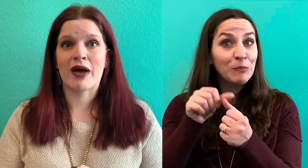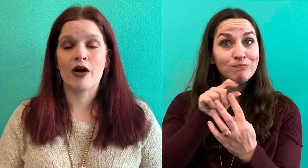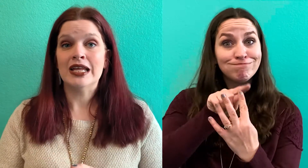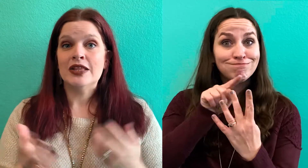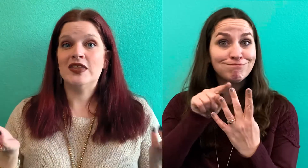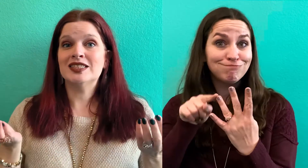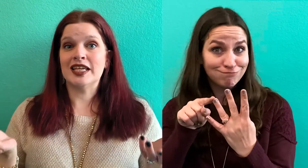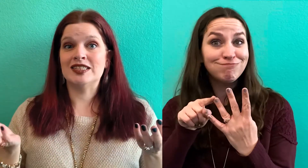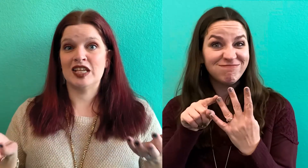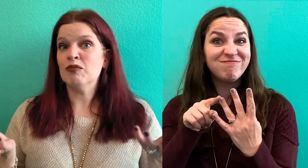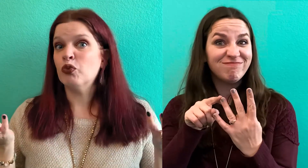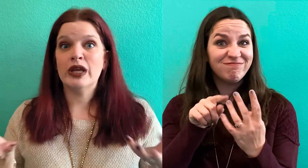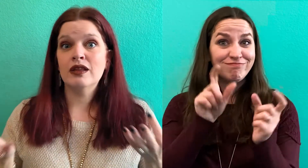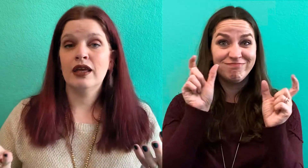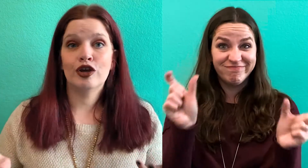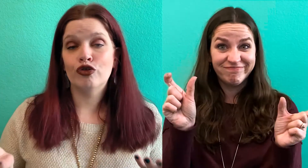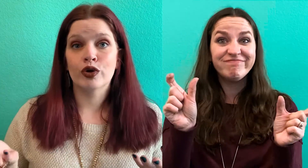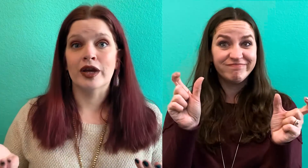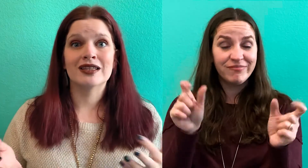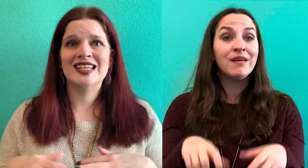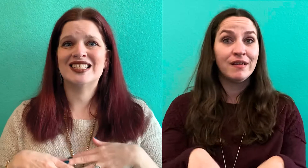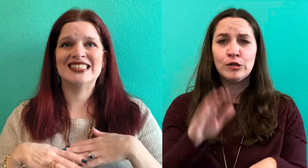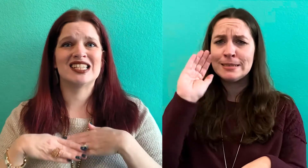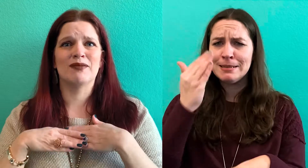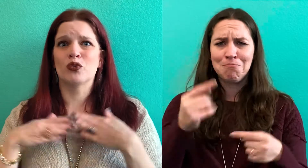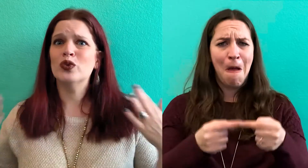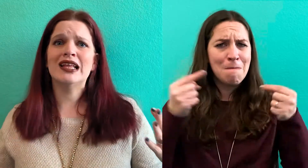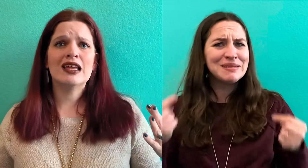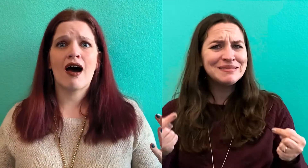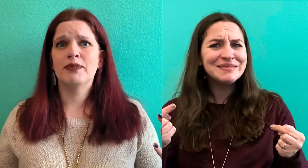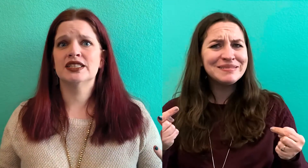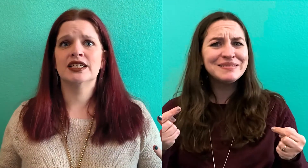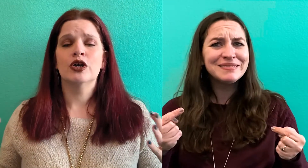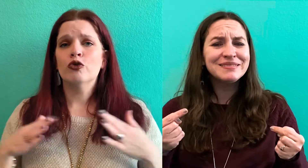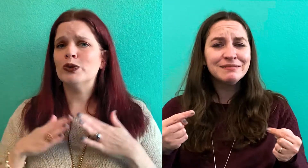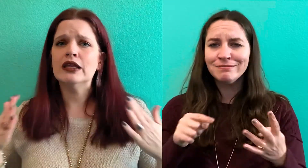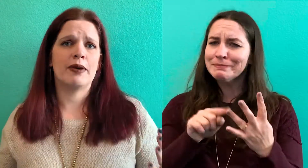about. These can seem really incongruent. These can seem really opposite, really